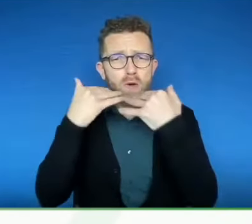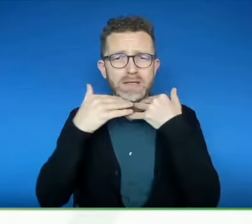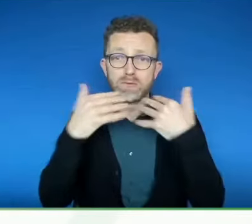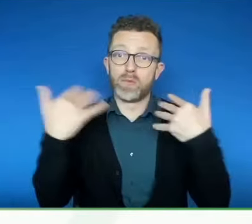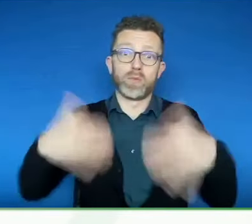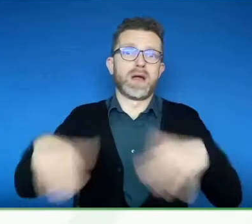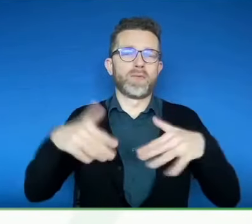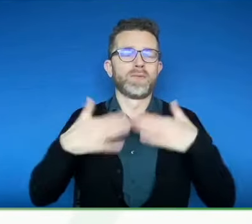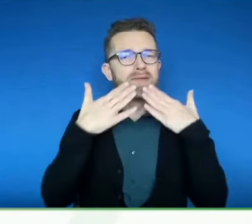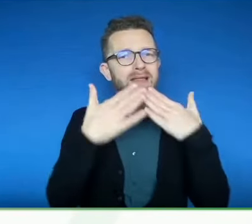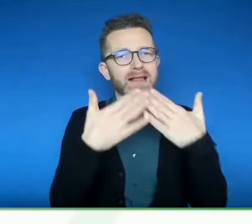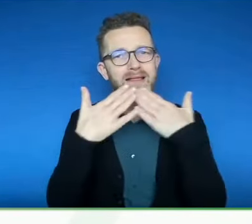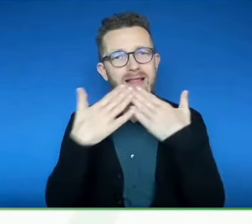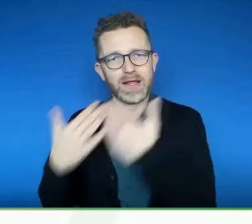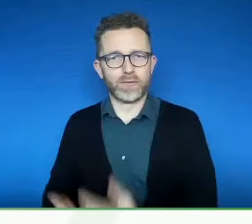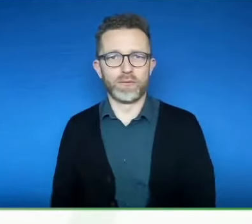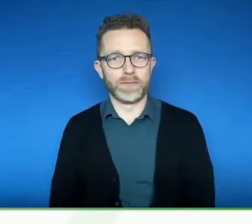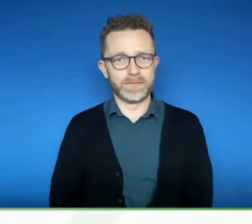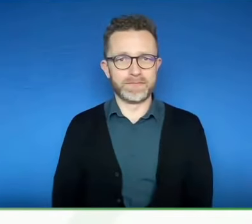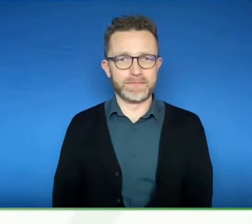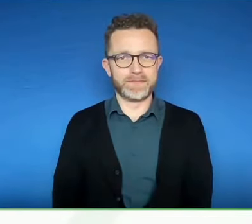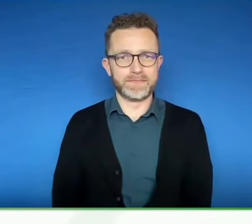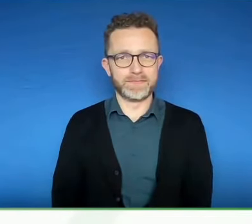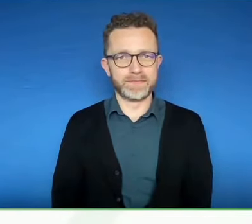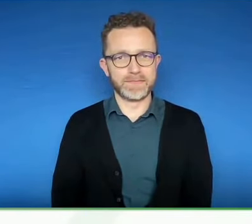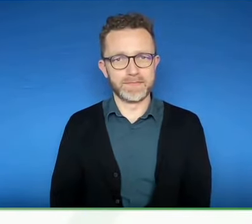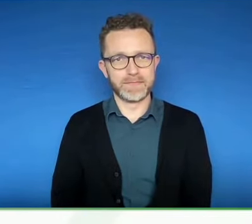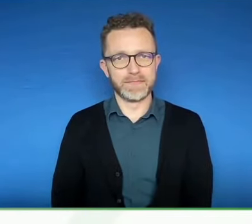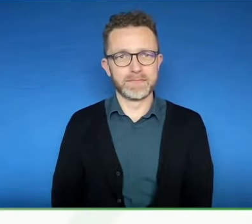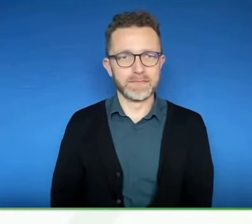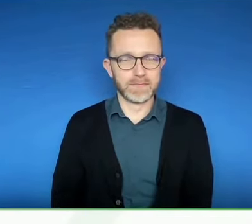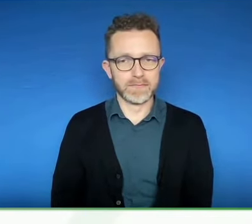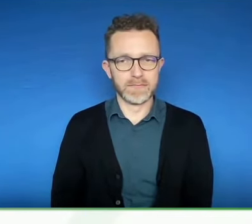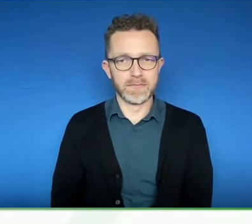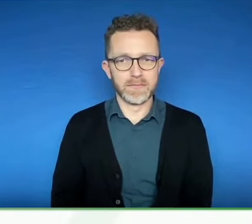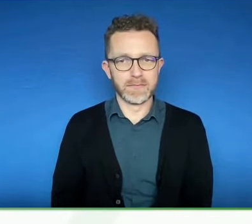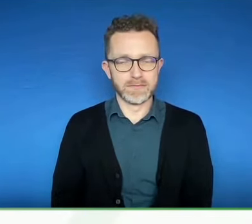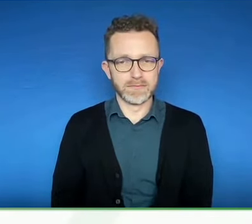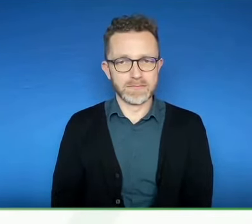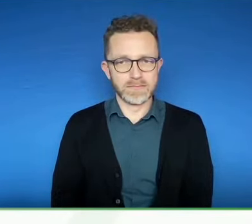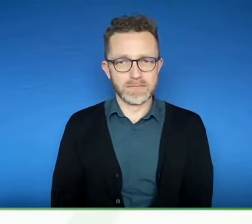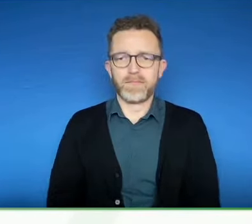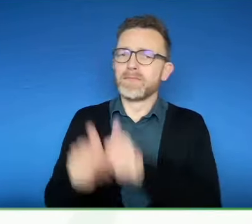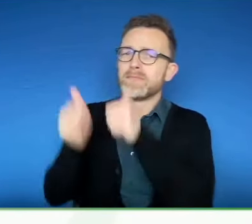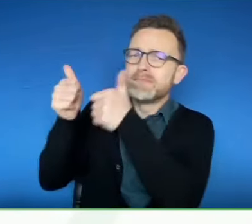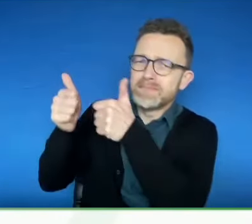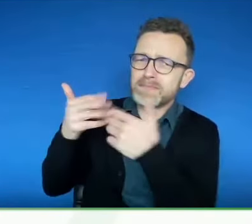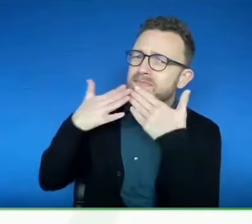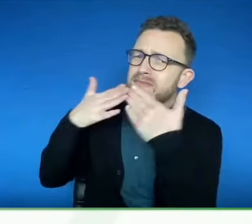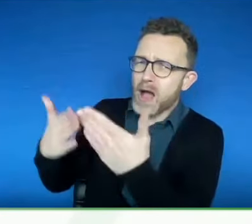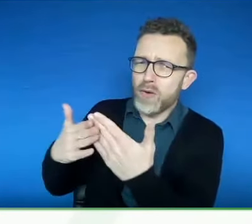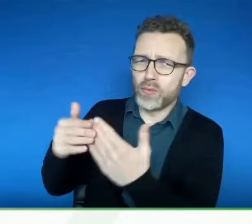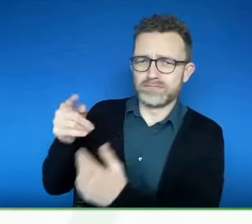Can we see the QR code again? There would like to see the QR code again.